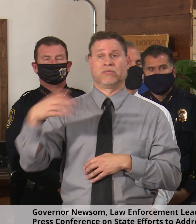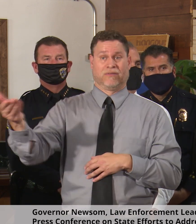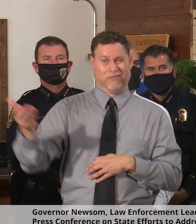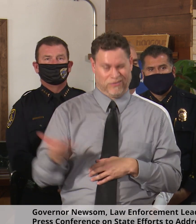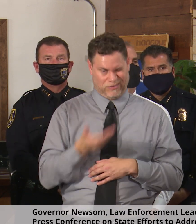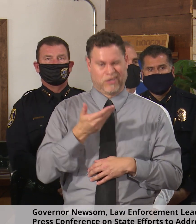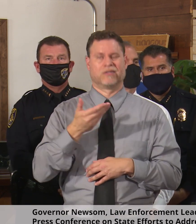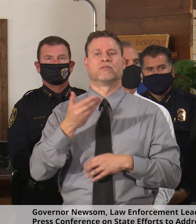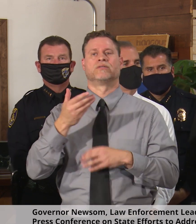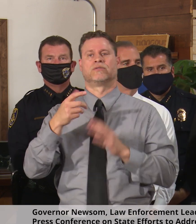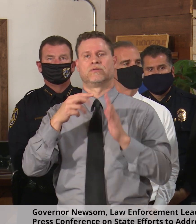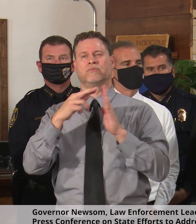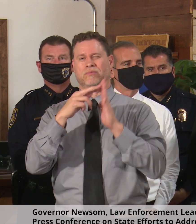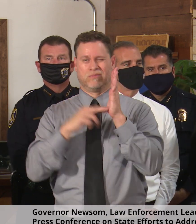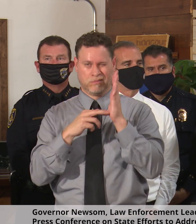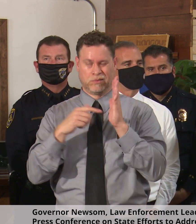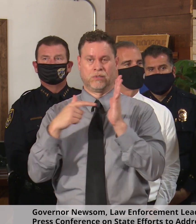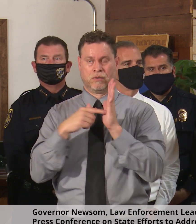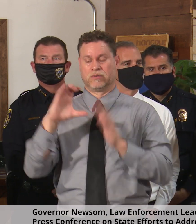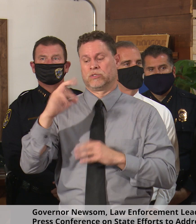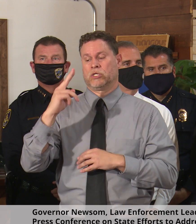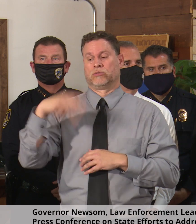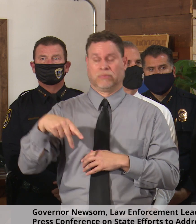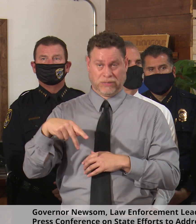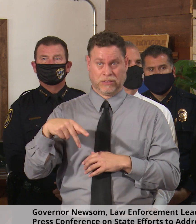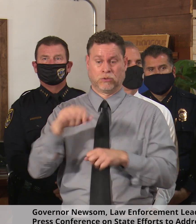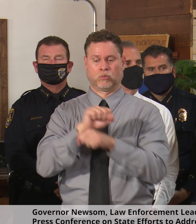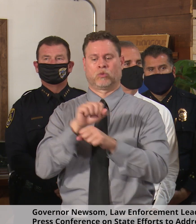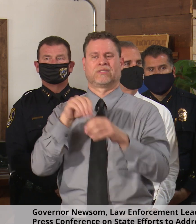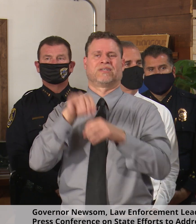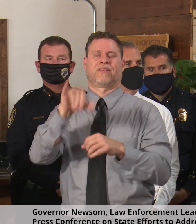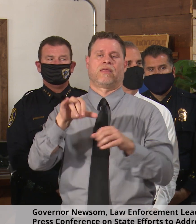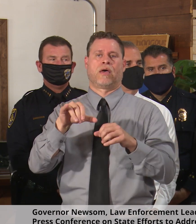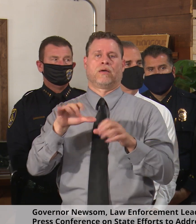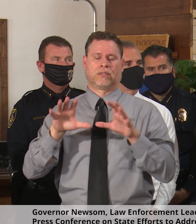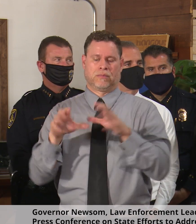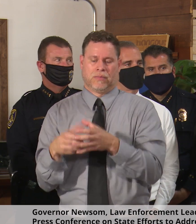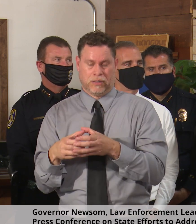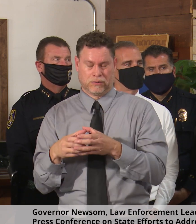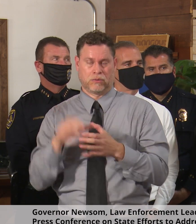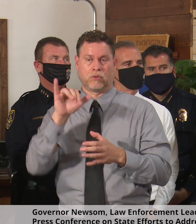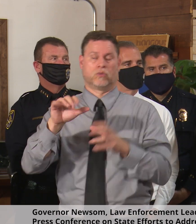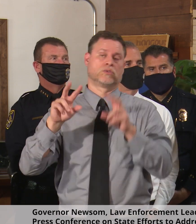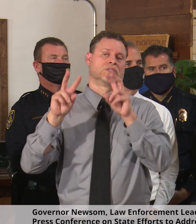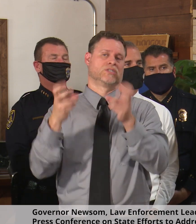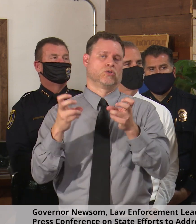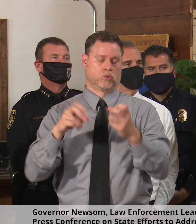regulatory hurdles from CHP working in this capacity. Those issues are addressed in this